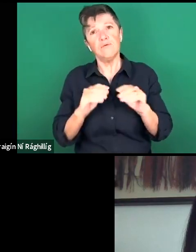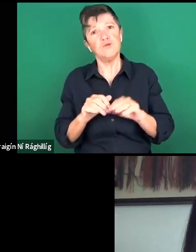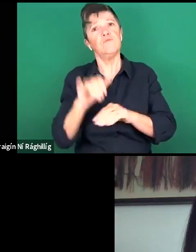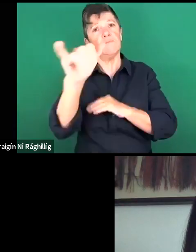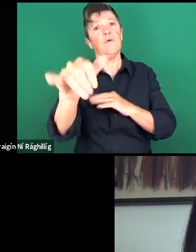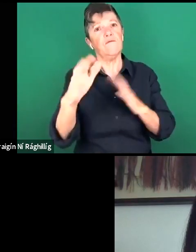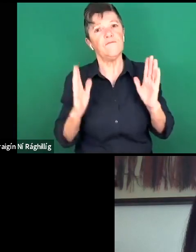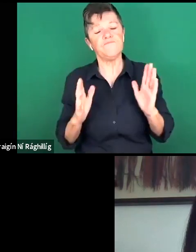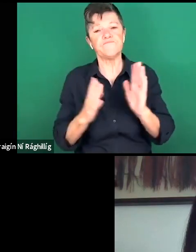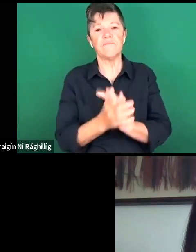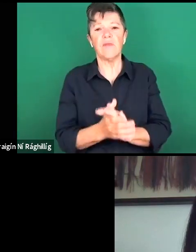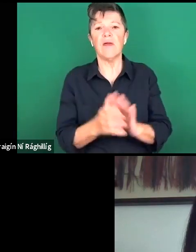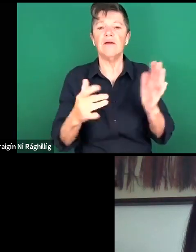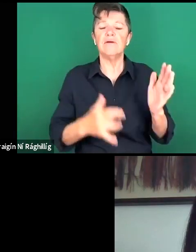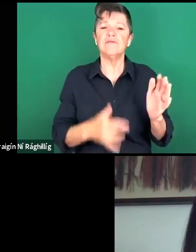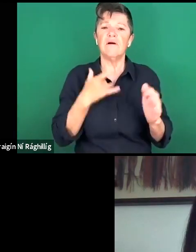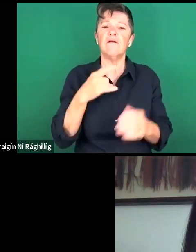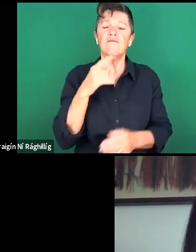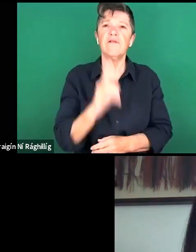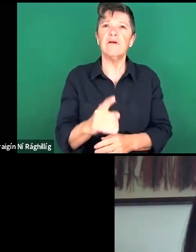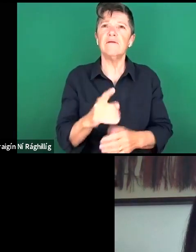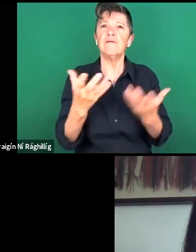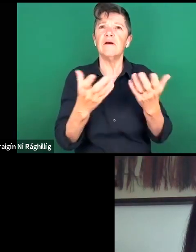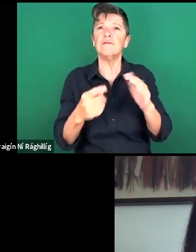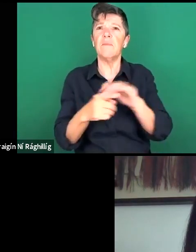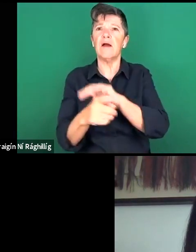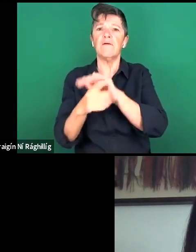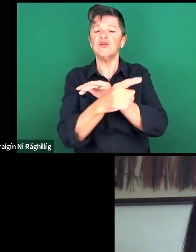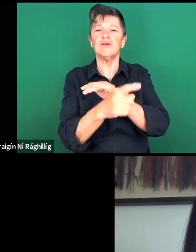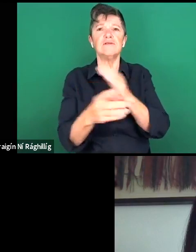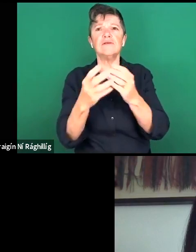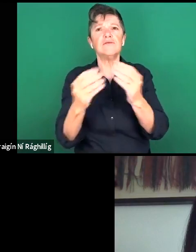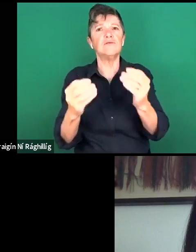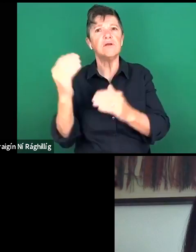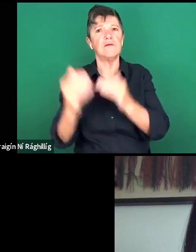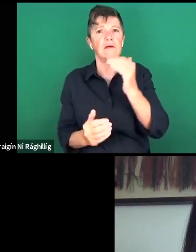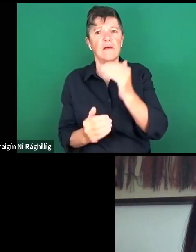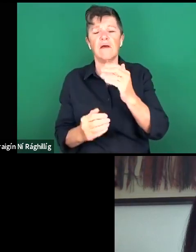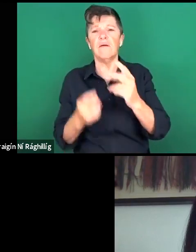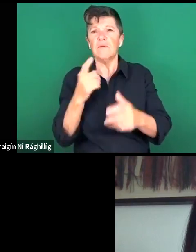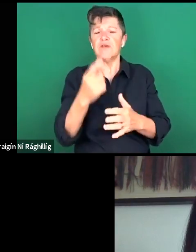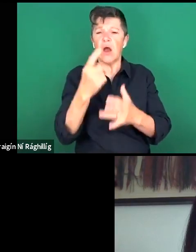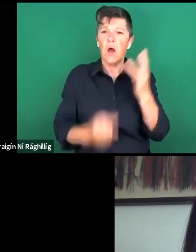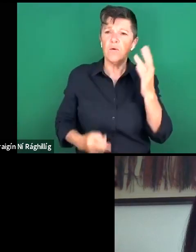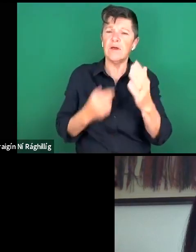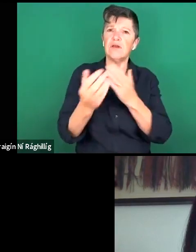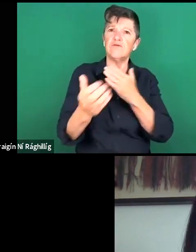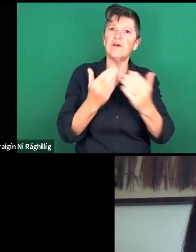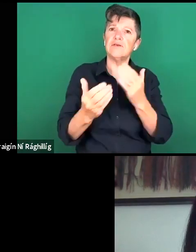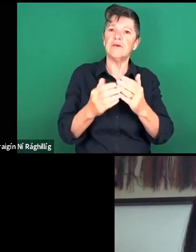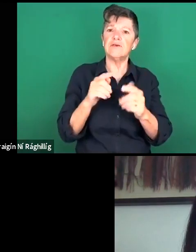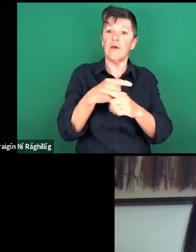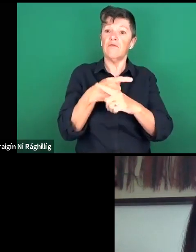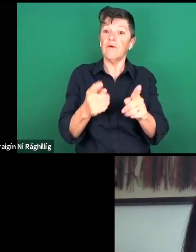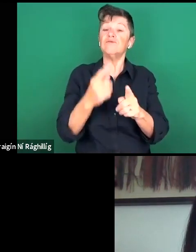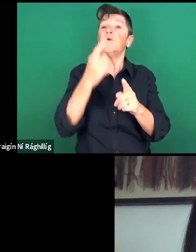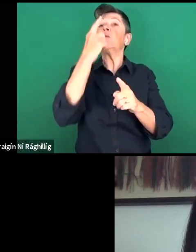of that vast region would be but it's an interesting question to explore. CHAIR: